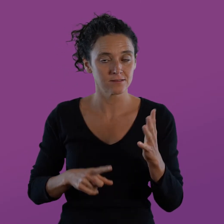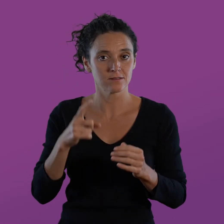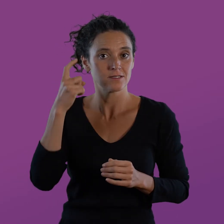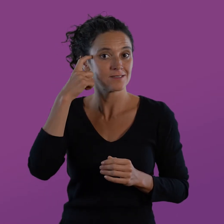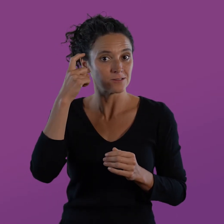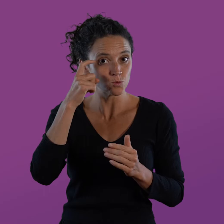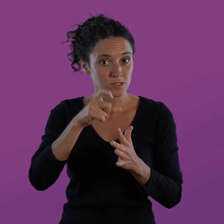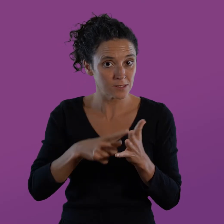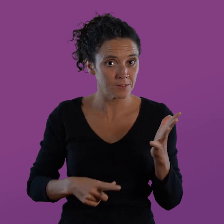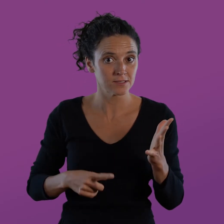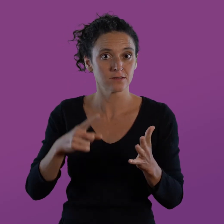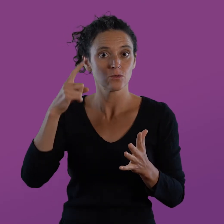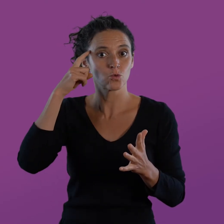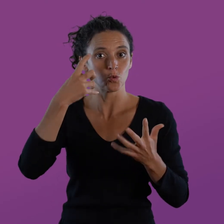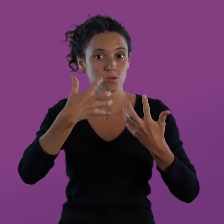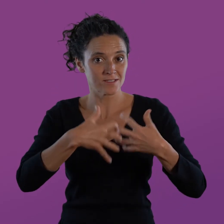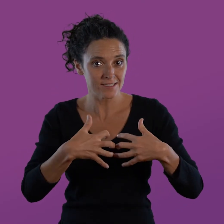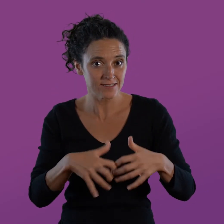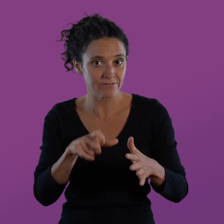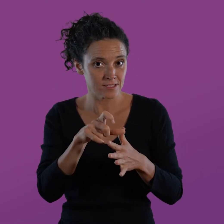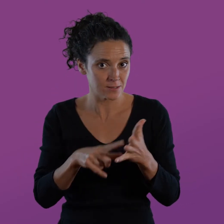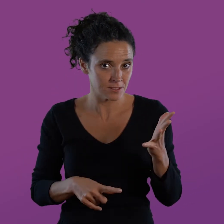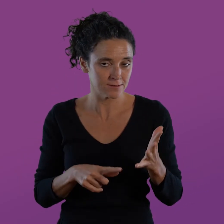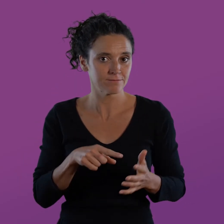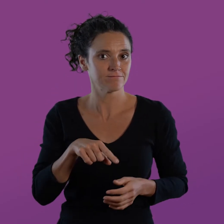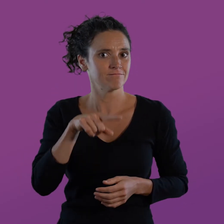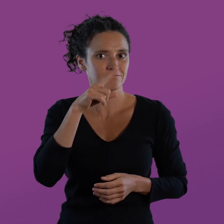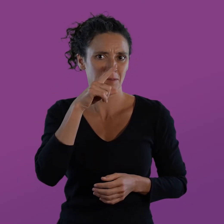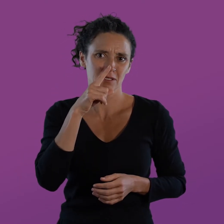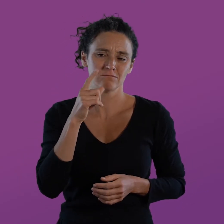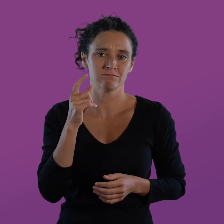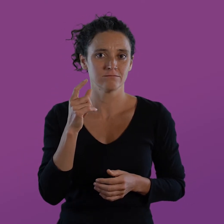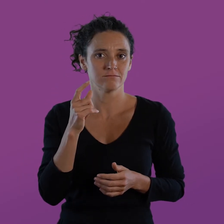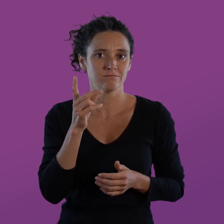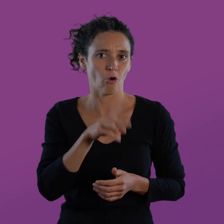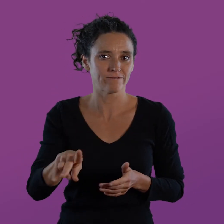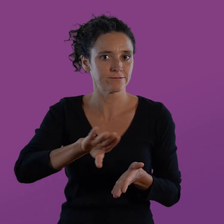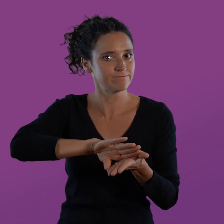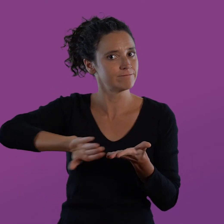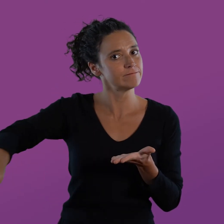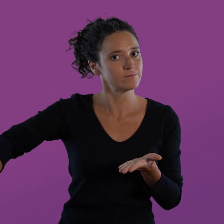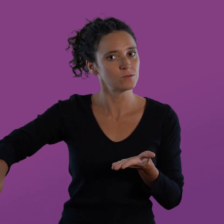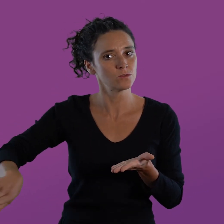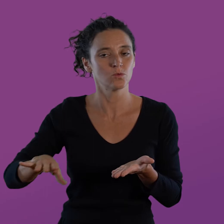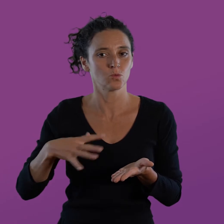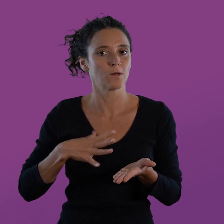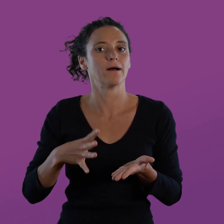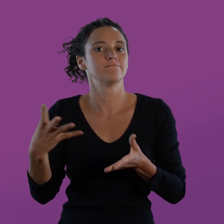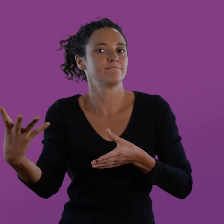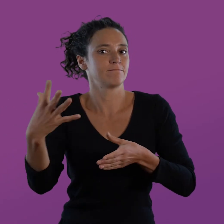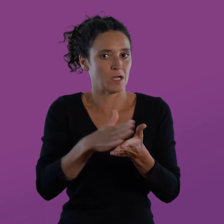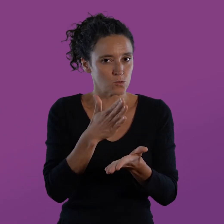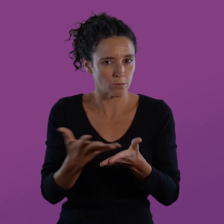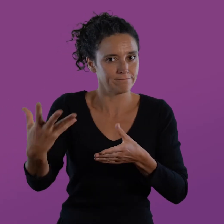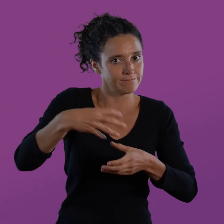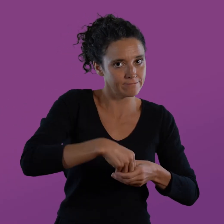intellectual and cognitive disability can often be excluded from participating in inquiries.